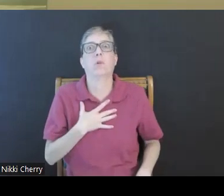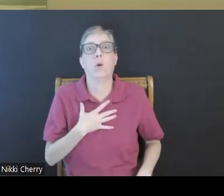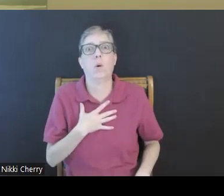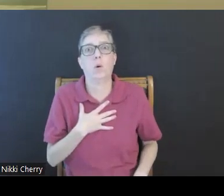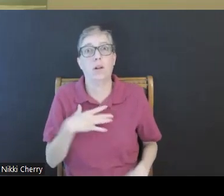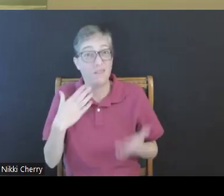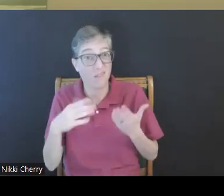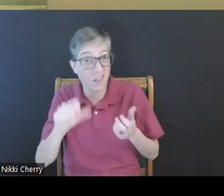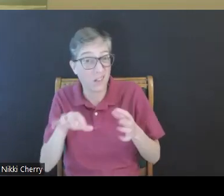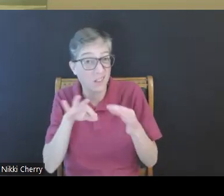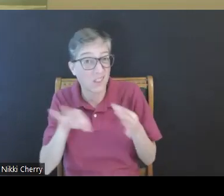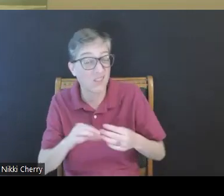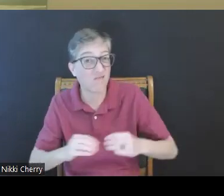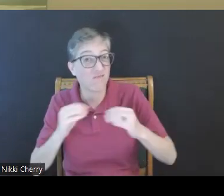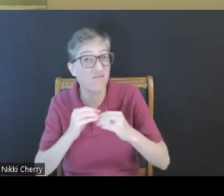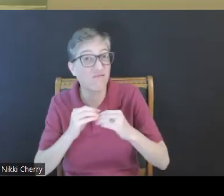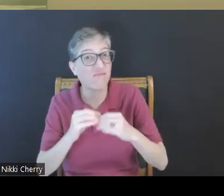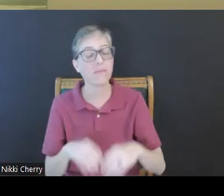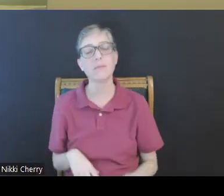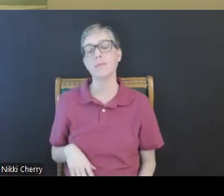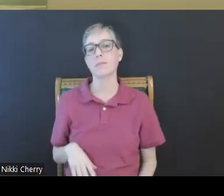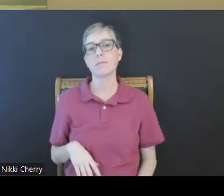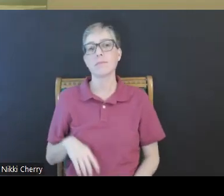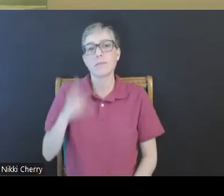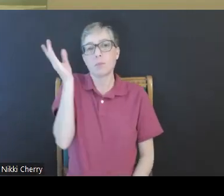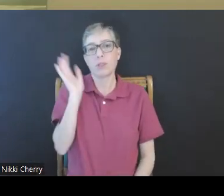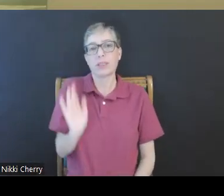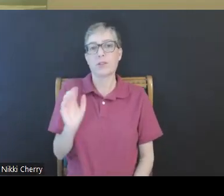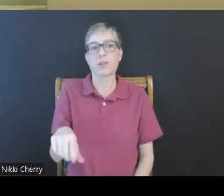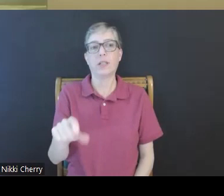yeah I'm happy to say more about it so Yates and I are both trained as geriatric psychiatrist so I